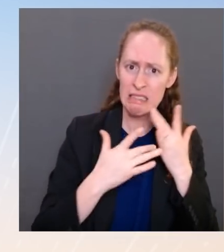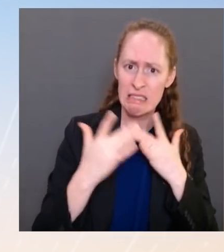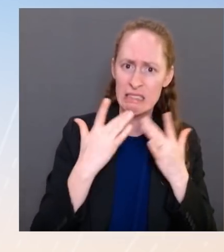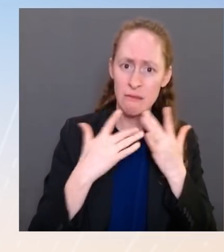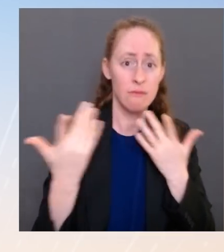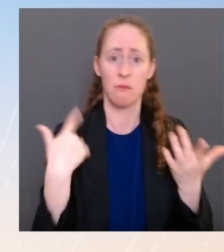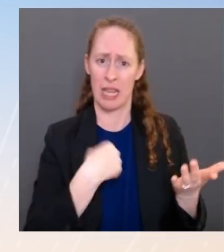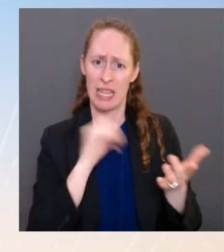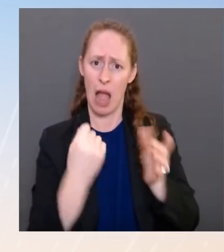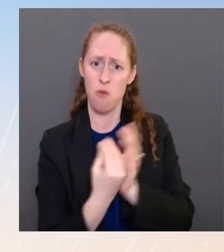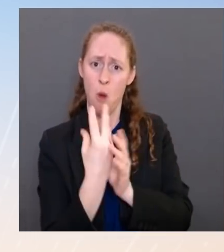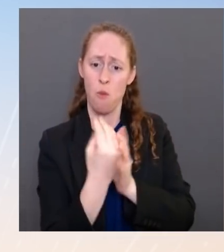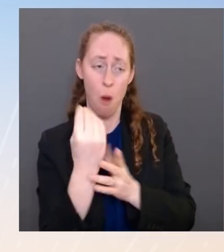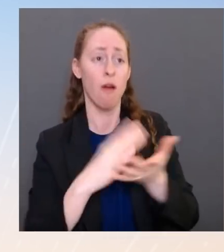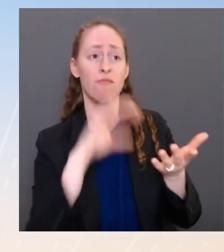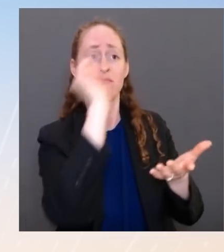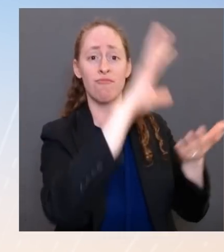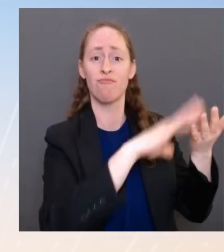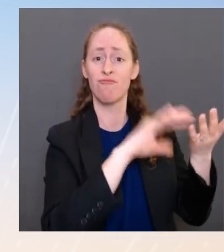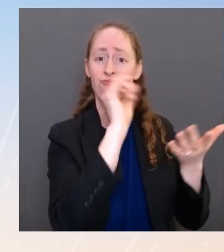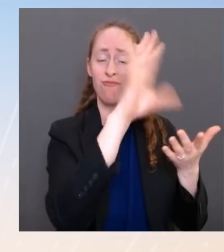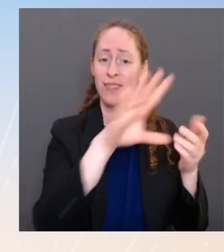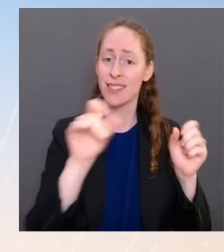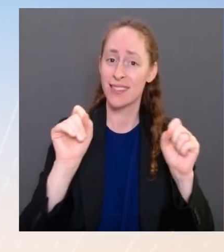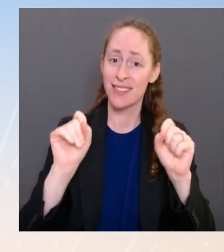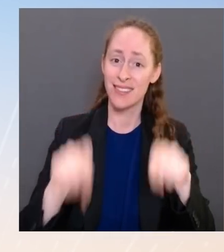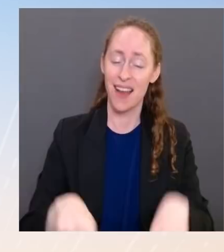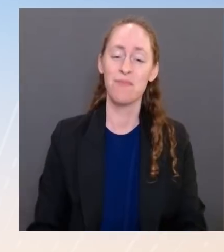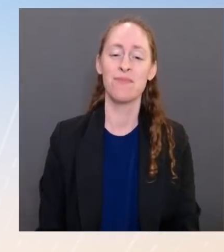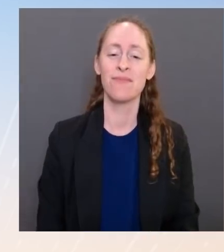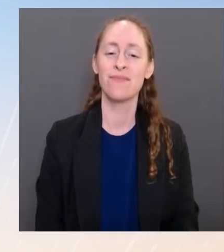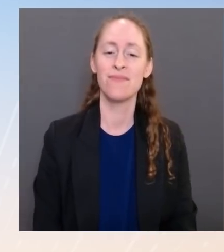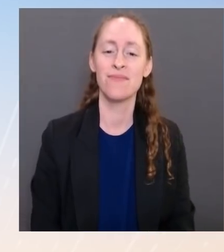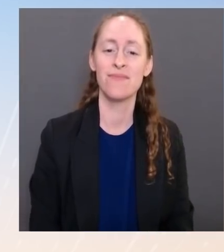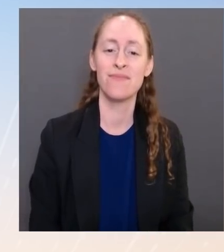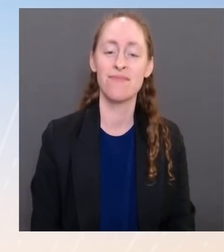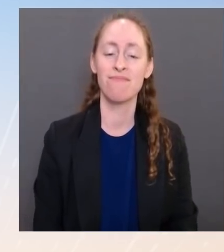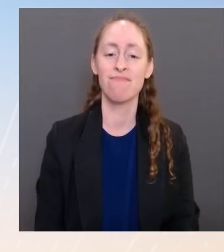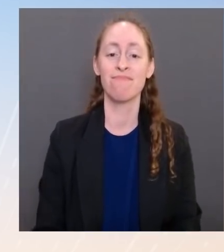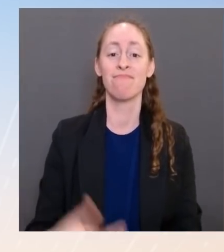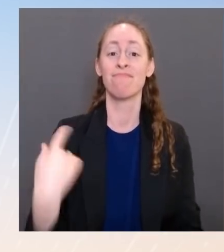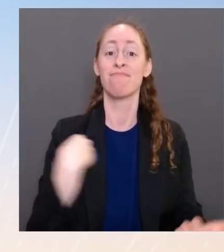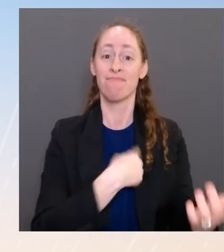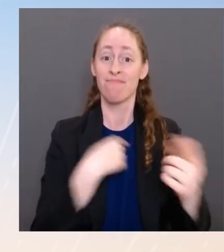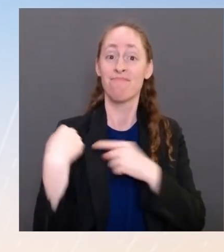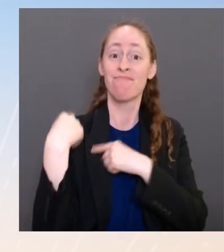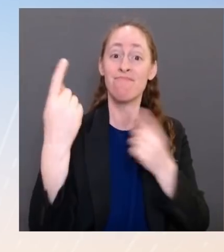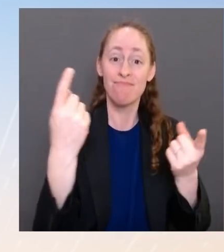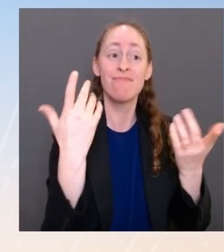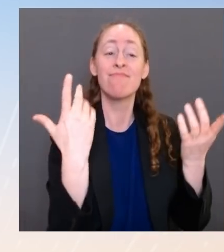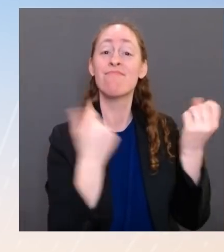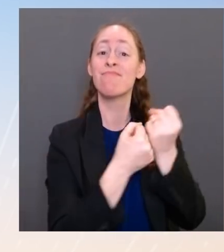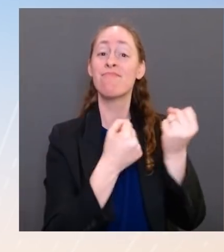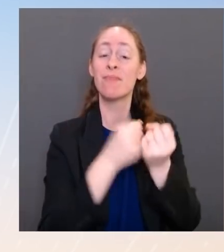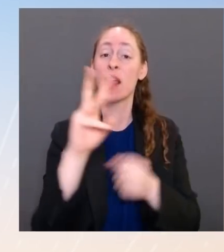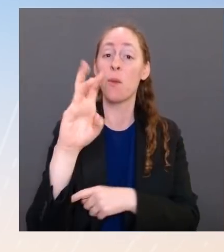we are going to work on doing more we can to support farmers to provide more wheat and other food around the world. He'll talk about that tomorrow.